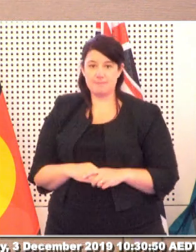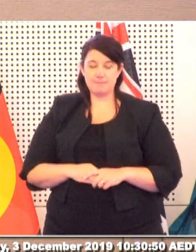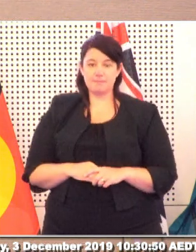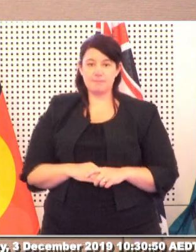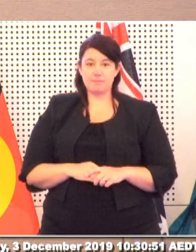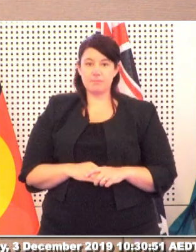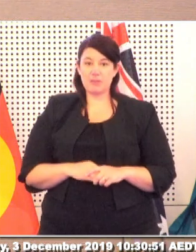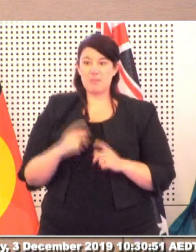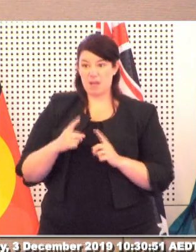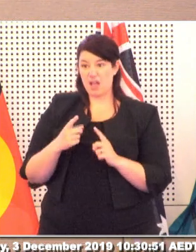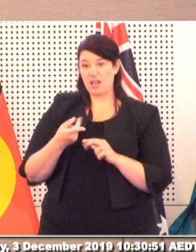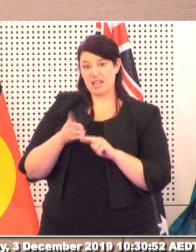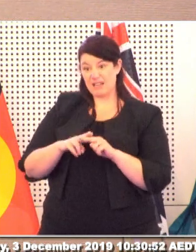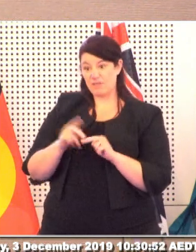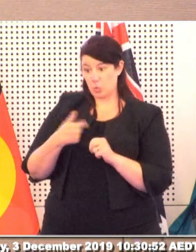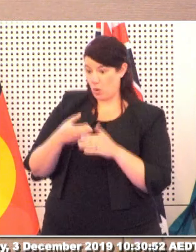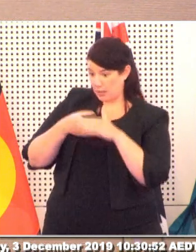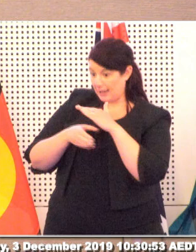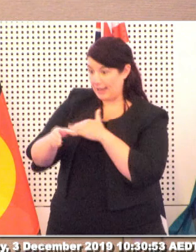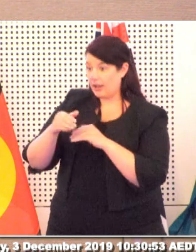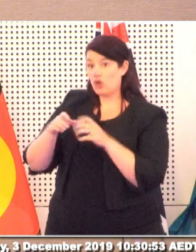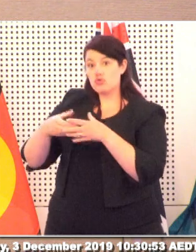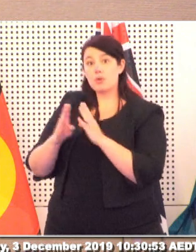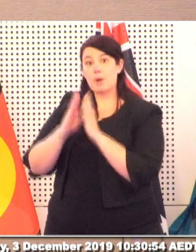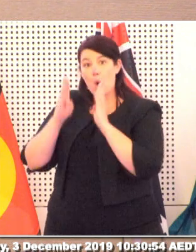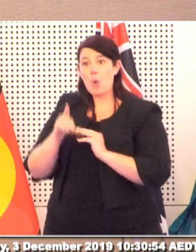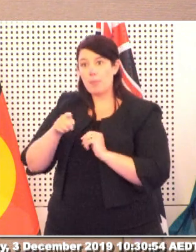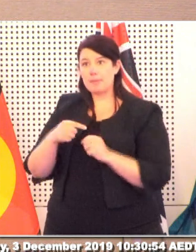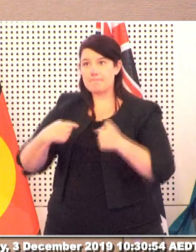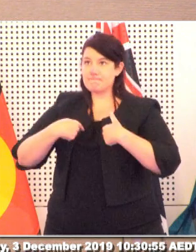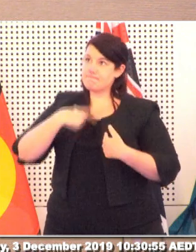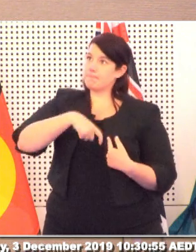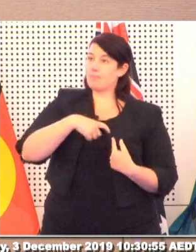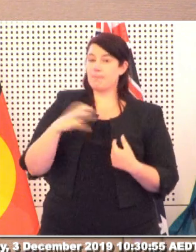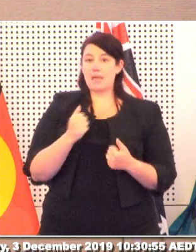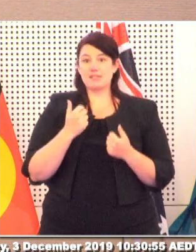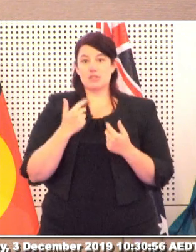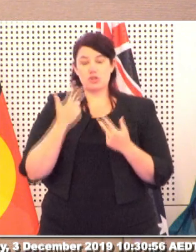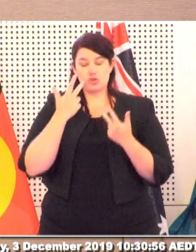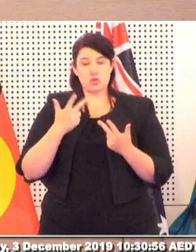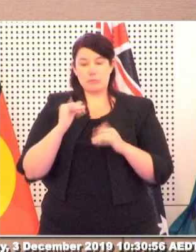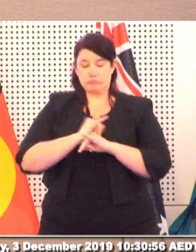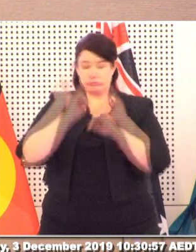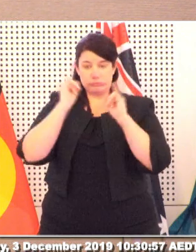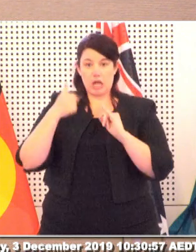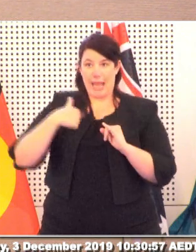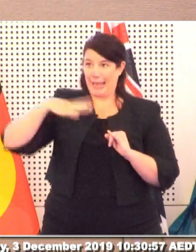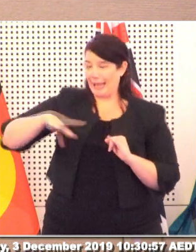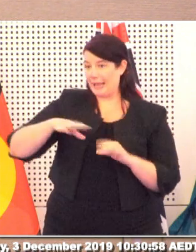But to be offered a placement you would have to demonstrate extreme level of urgency, high levels of need for a group home.